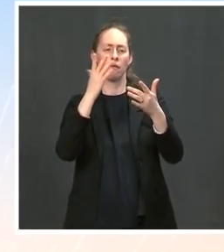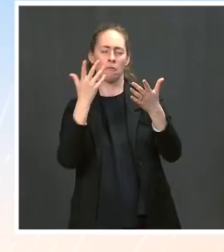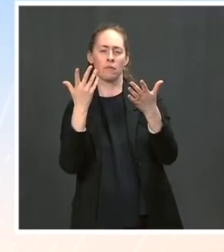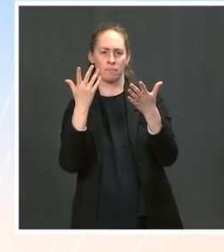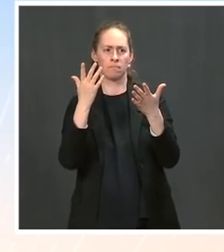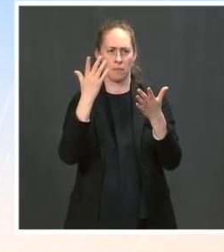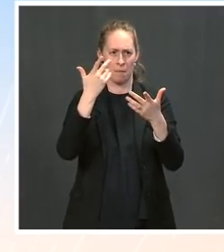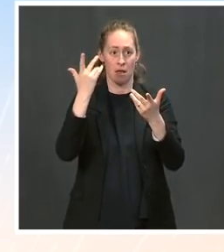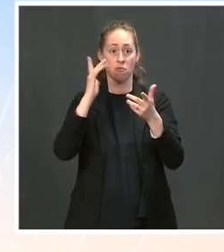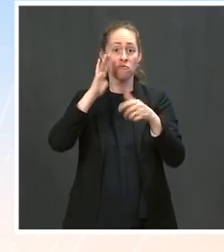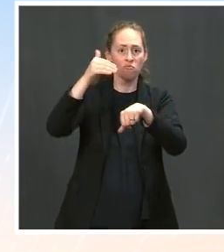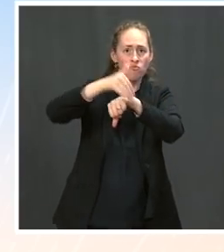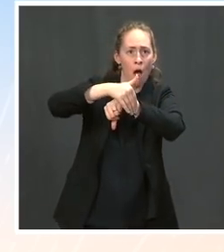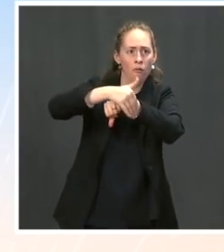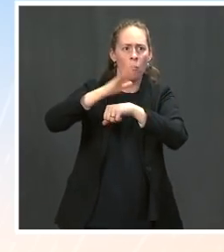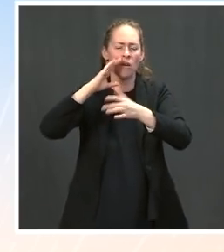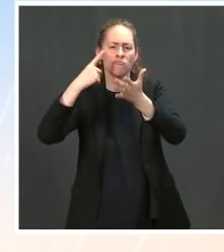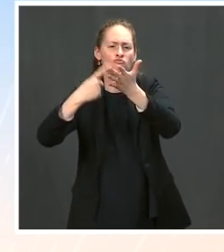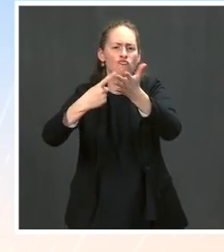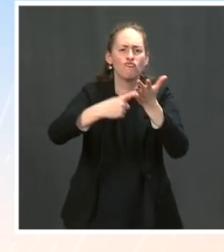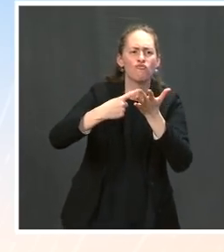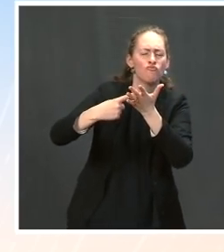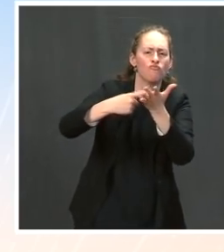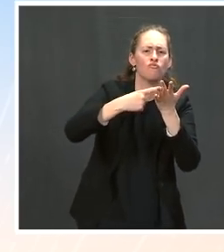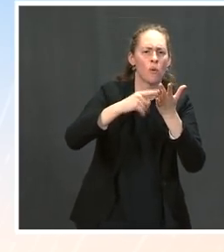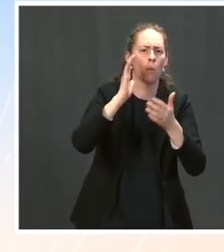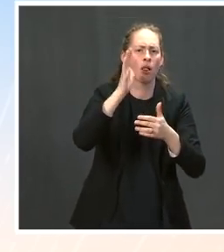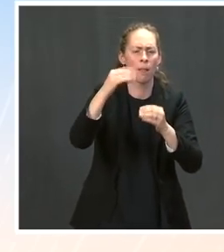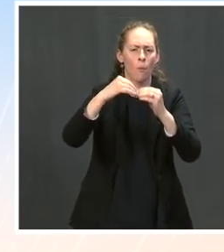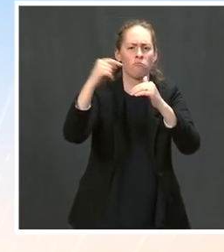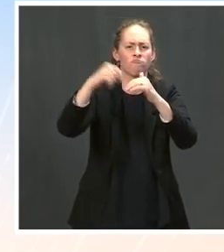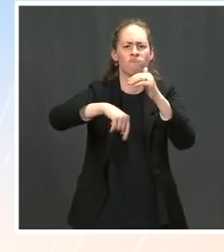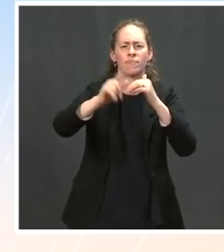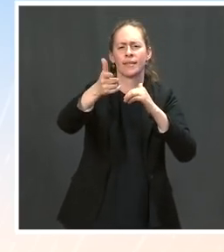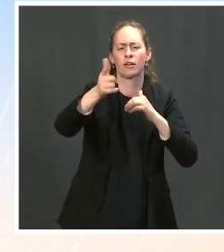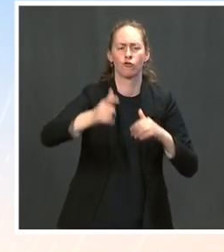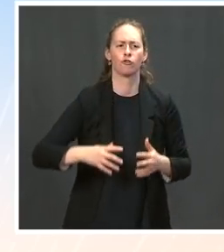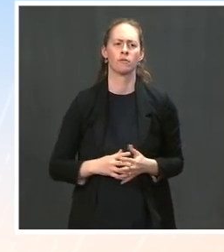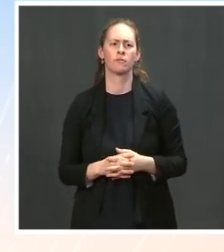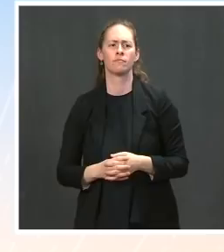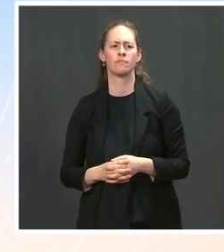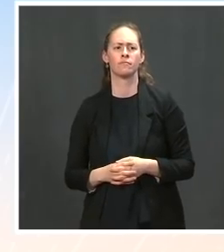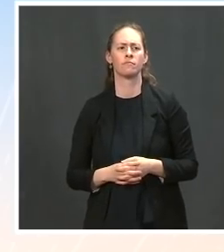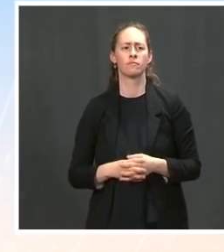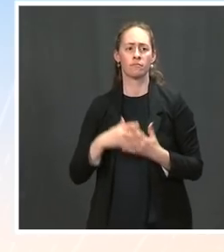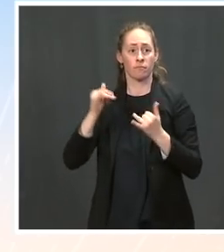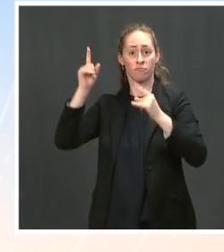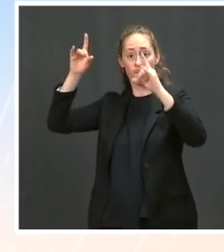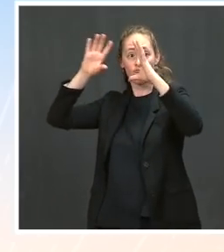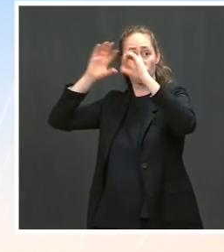The Press: Also, during the meeting between President Biden and Prime Minister Suga last Friday -- Ms. Psaki: Mm-hmm. >> The Press: --